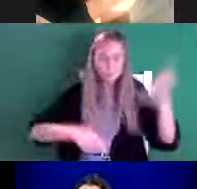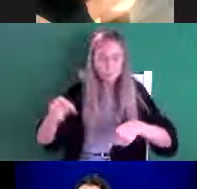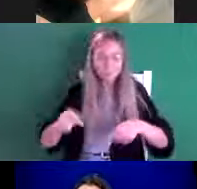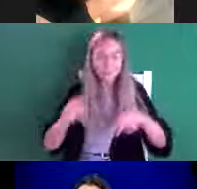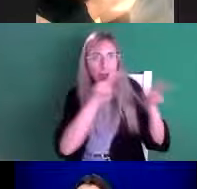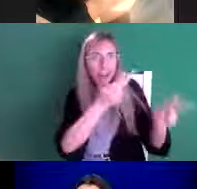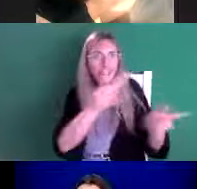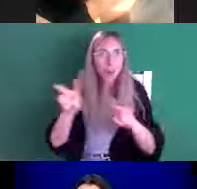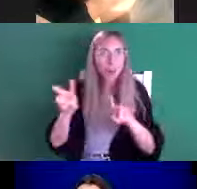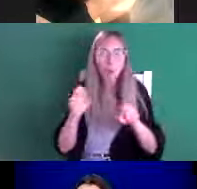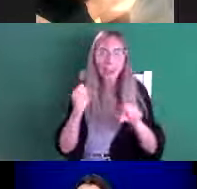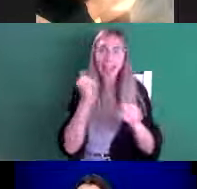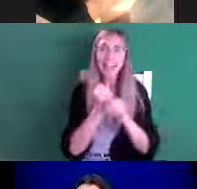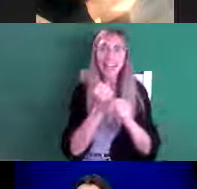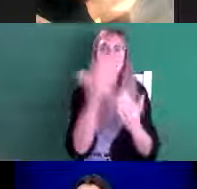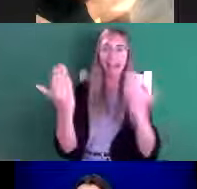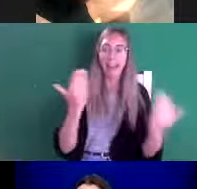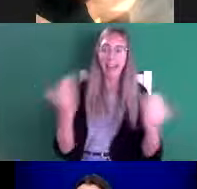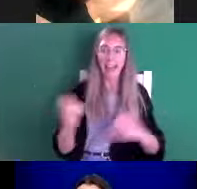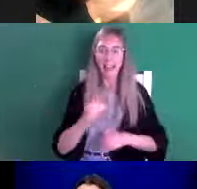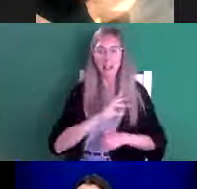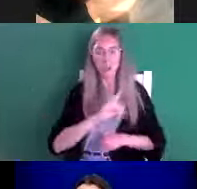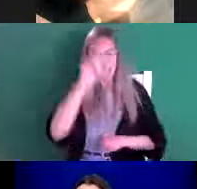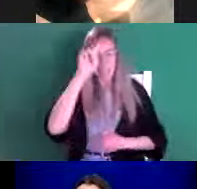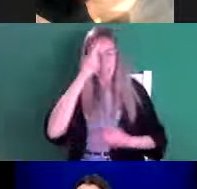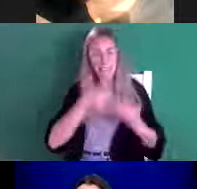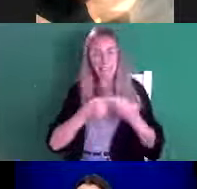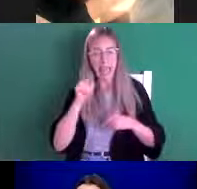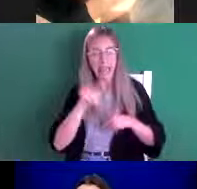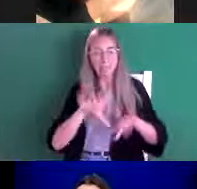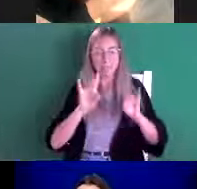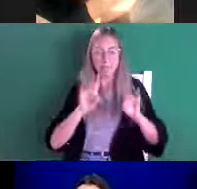so that's why we've chosen that day for all the interventions to happen on the same day